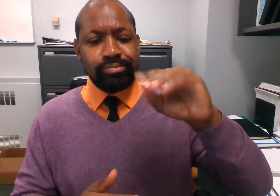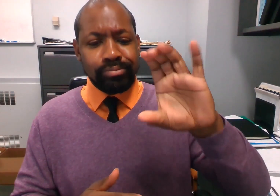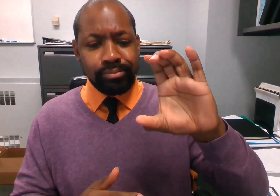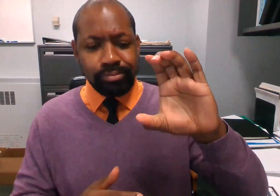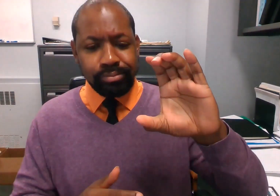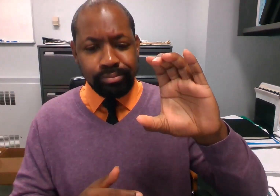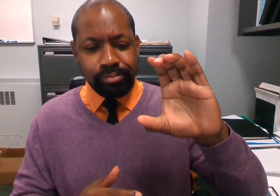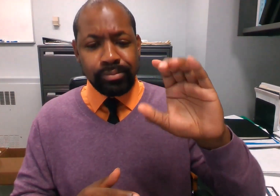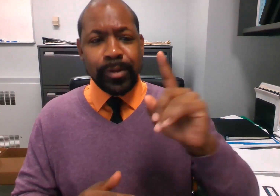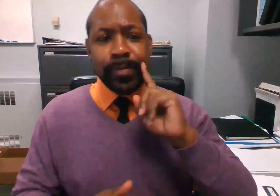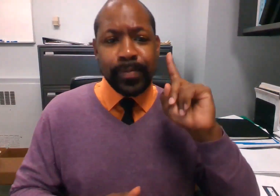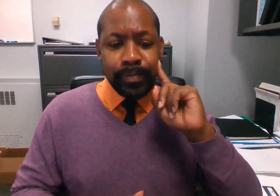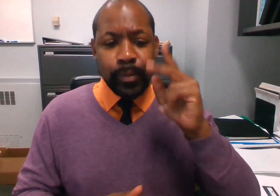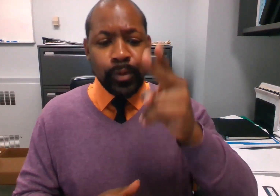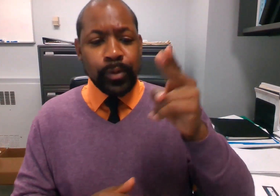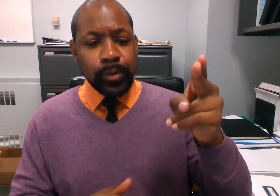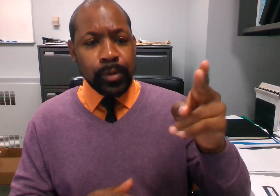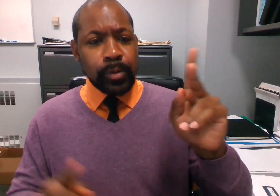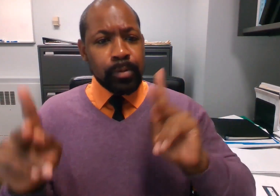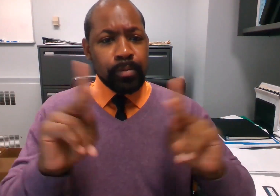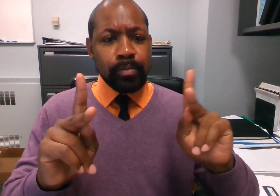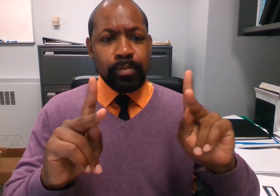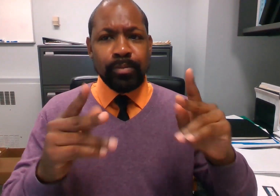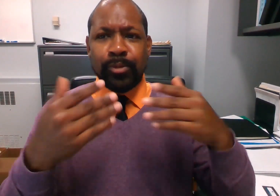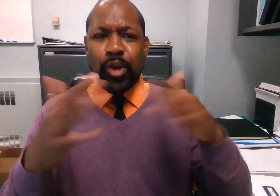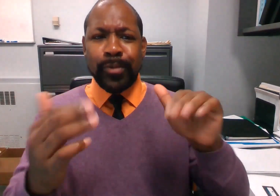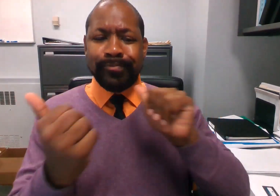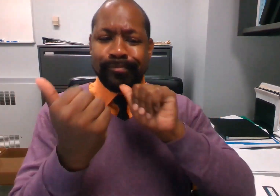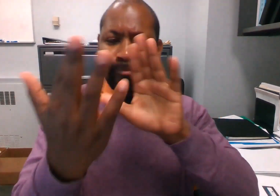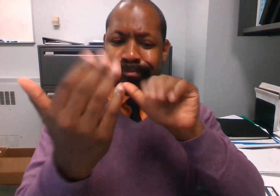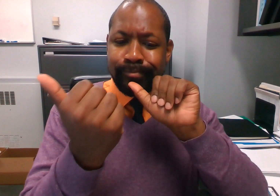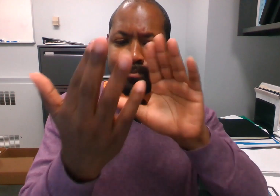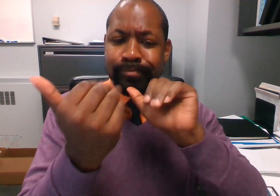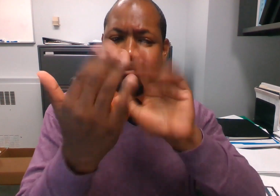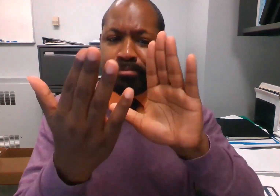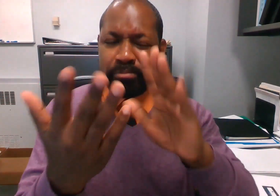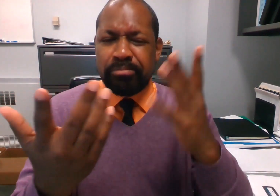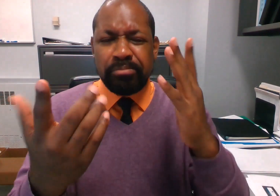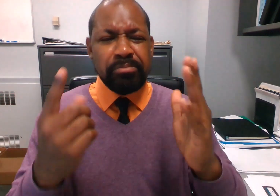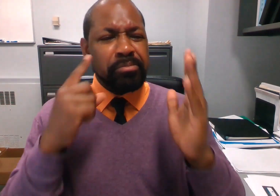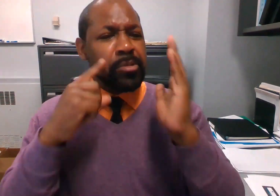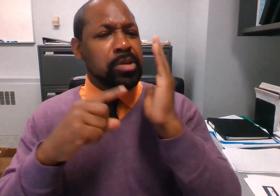and what do you notice in the BIPOC deaf and hard of hearing community as being challenges